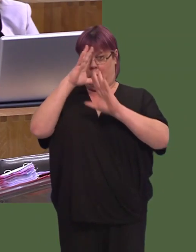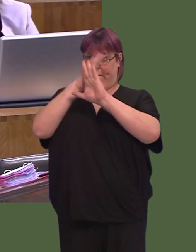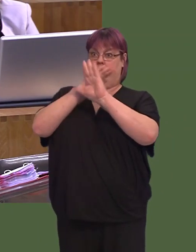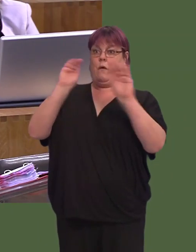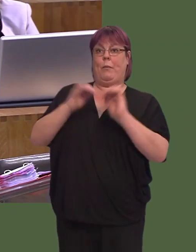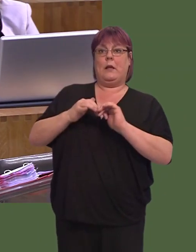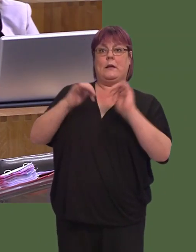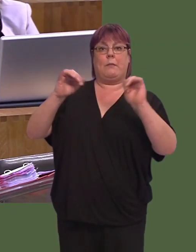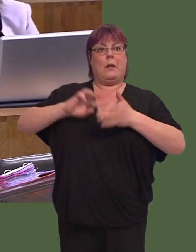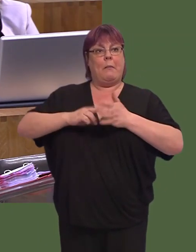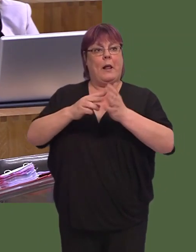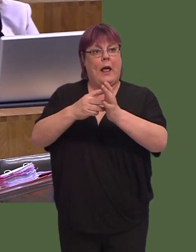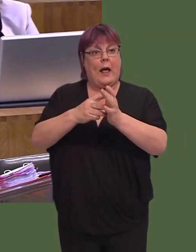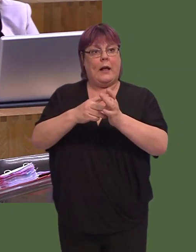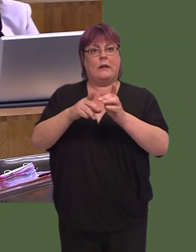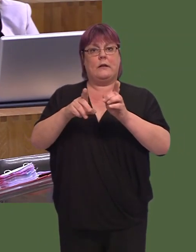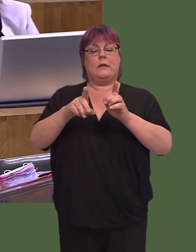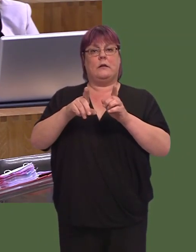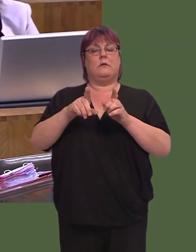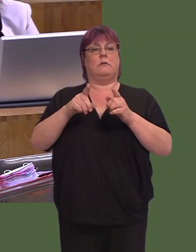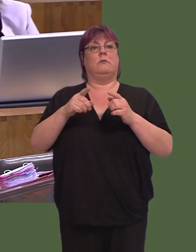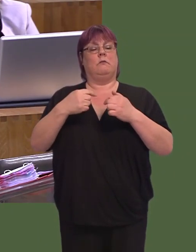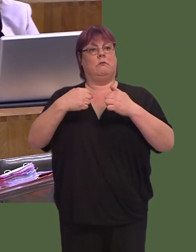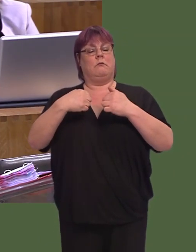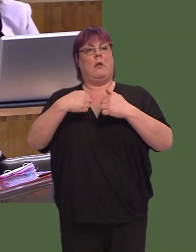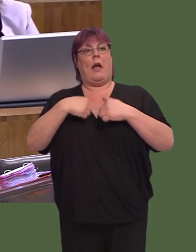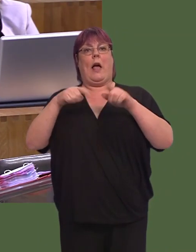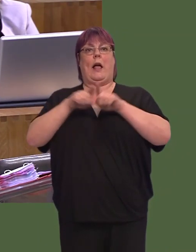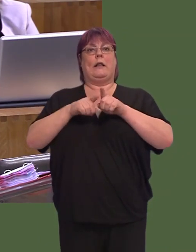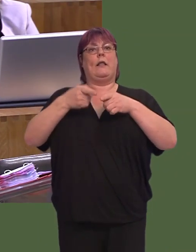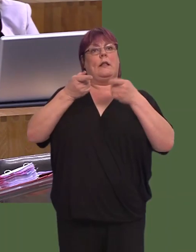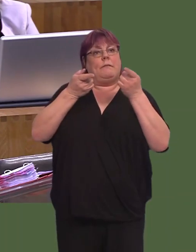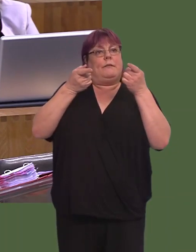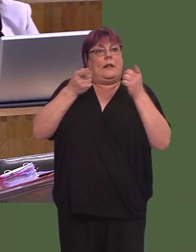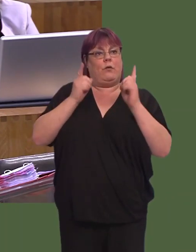in deputising for the First Minister. The Cabinet Secretary for Economy and Transport has just written to all party groups in the